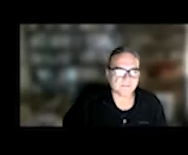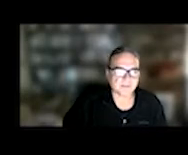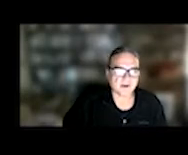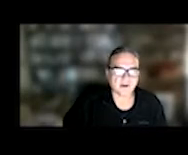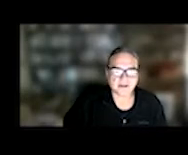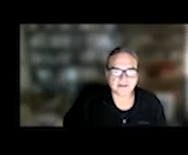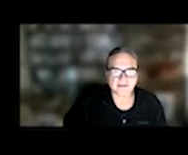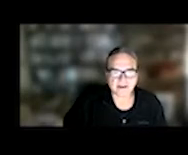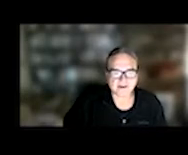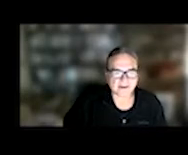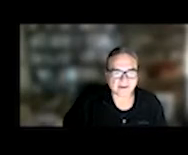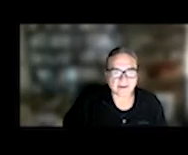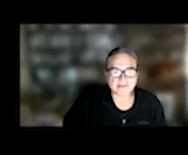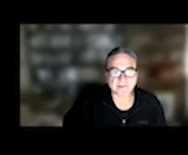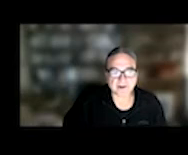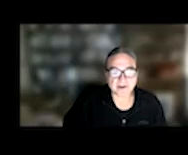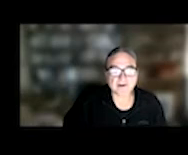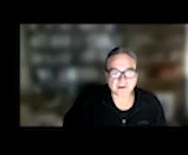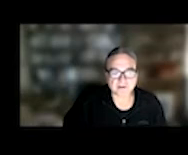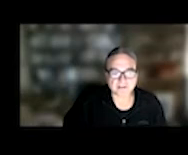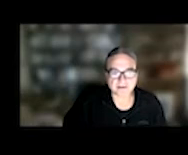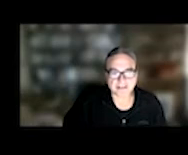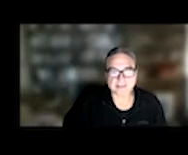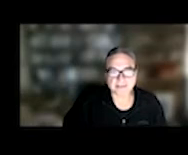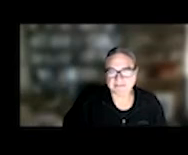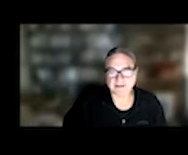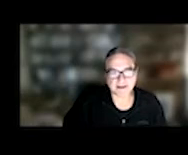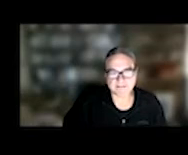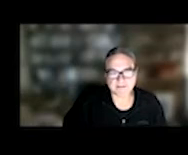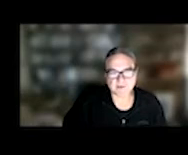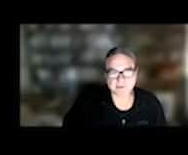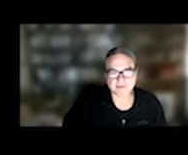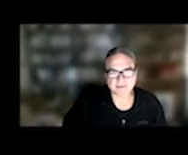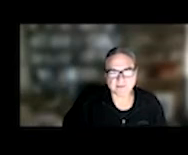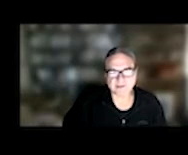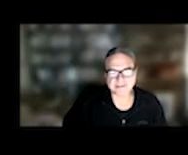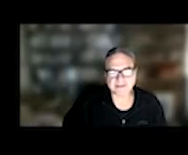um are in need of care and many of them are younger than age 65, unfortunately. So we see